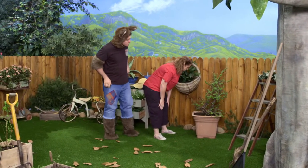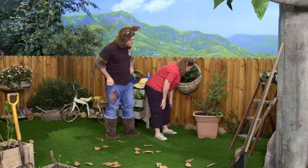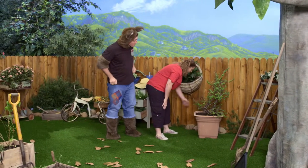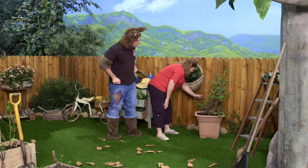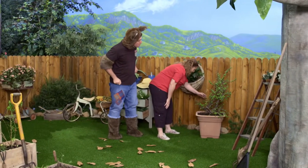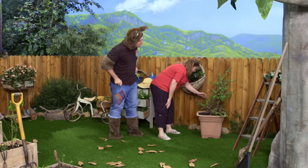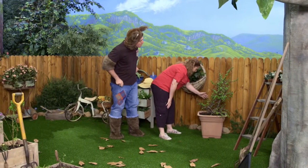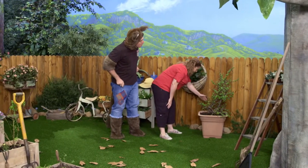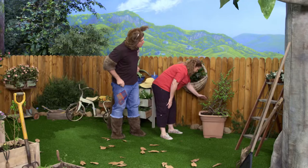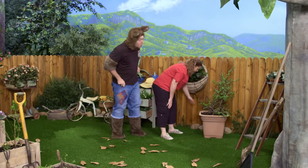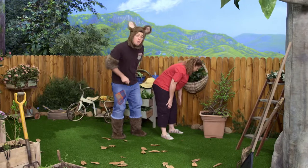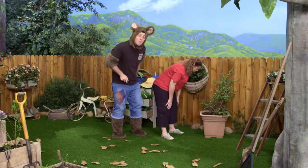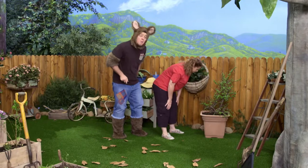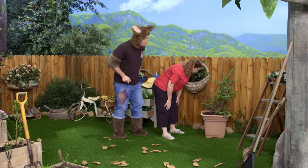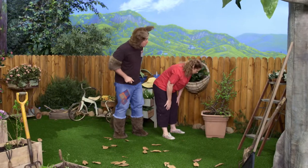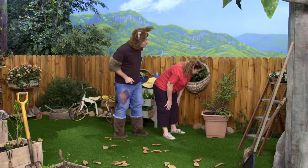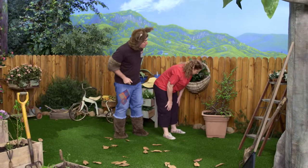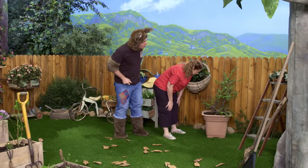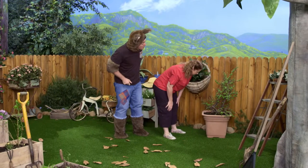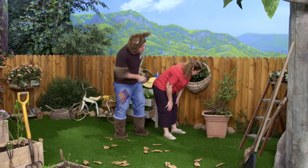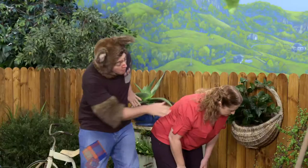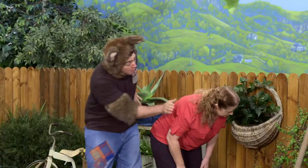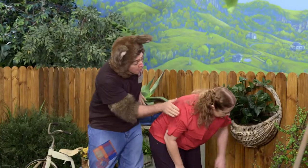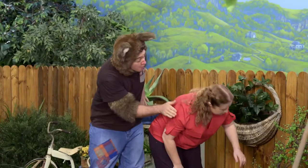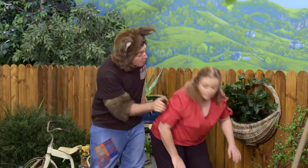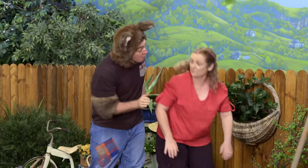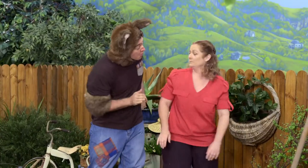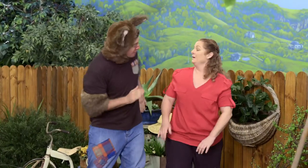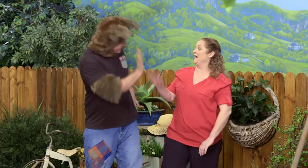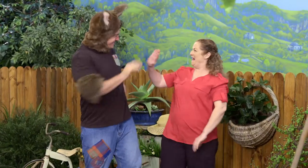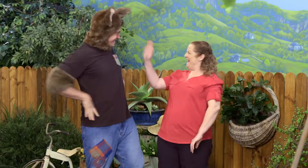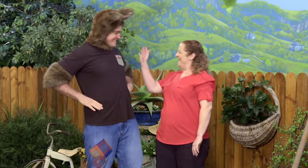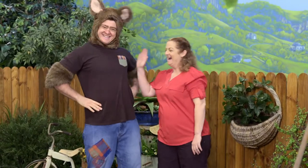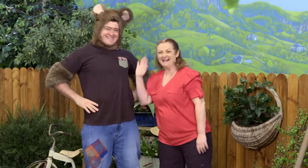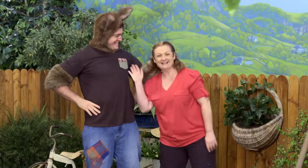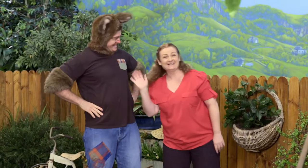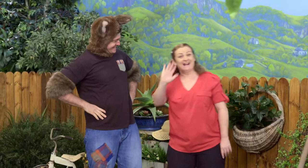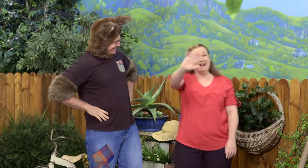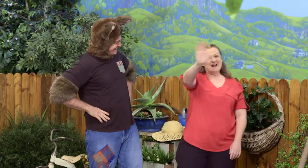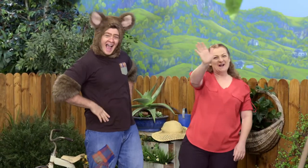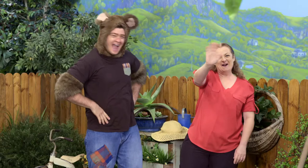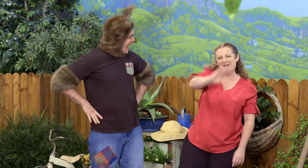Hmmm. Hmmm? Sally. Hello! Hello! Hello, everyone.